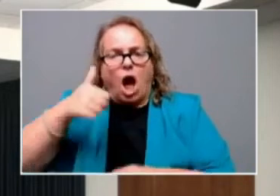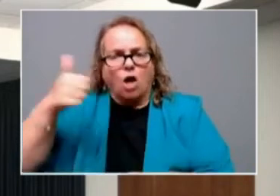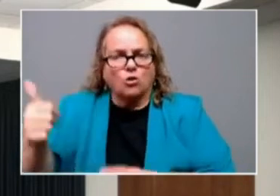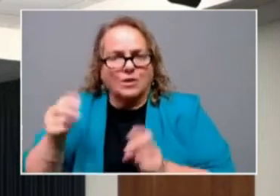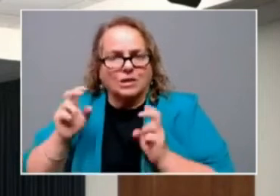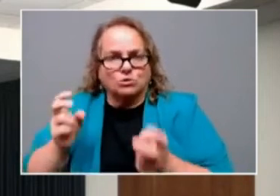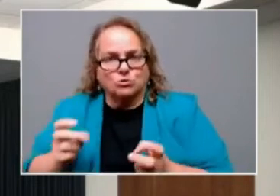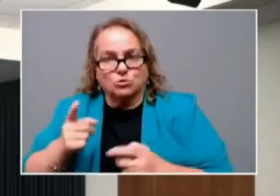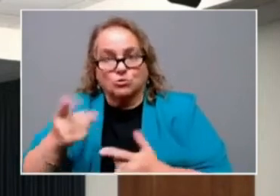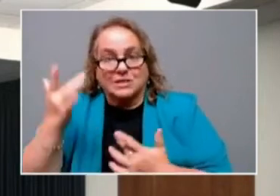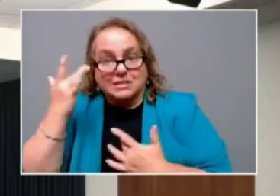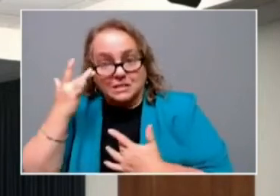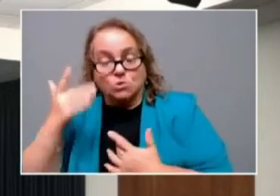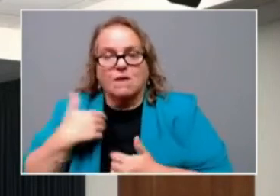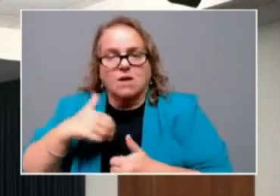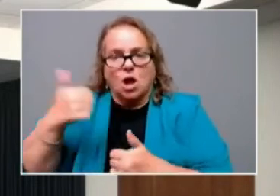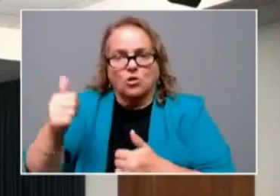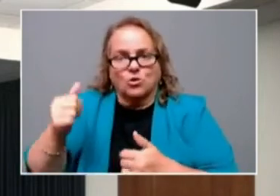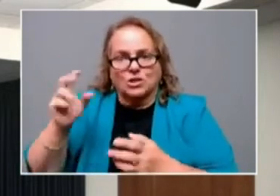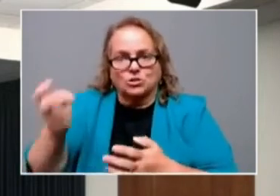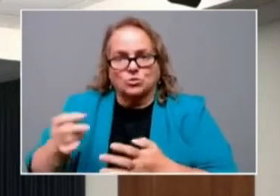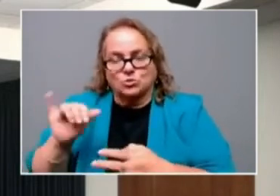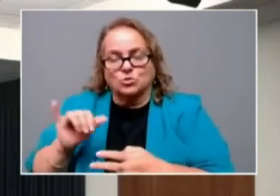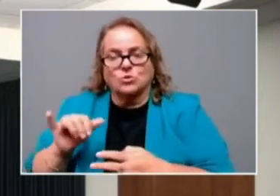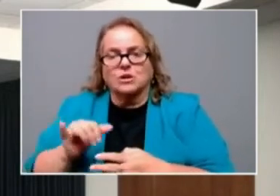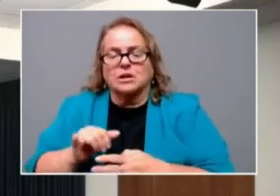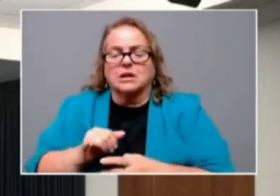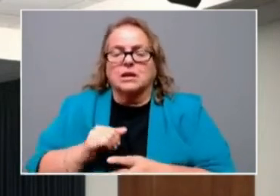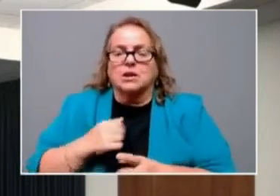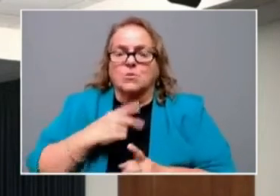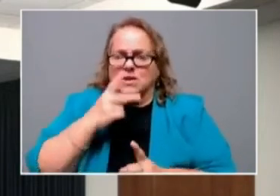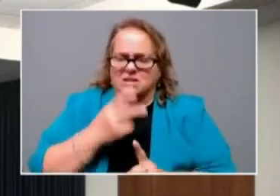as we saw in previous surges and that he's still seeing a disconnect with